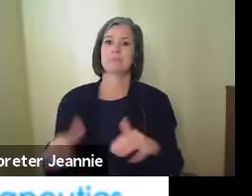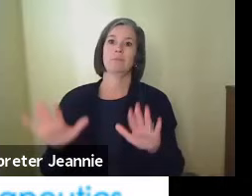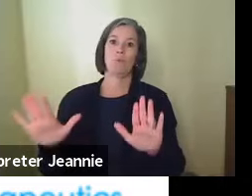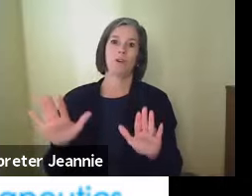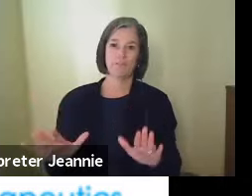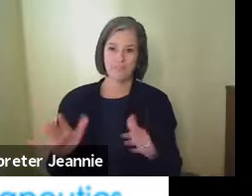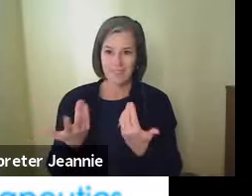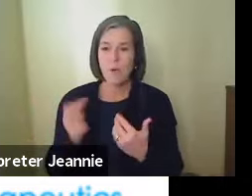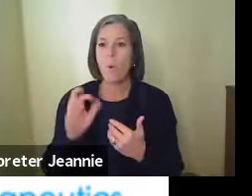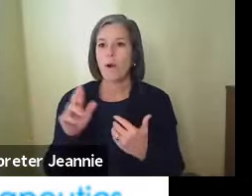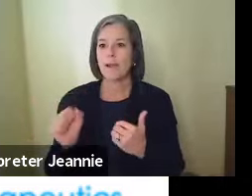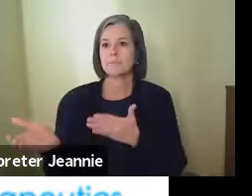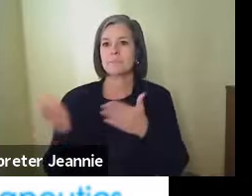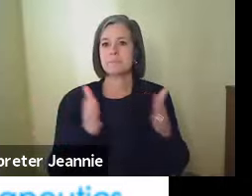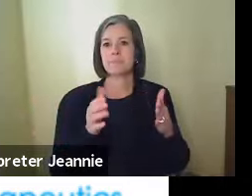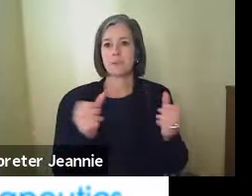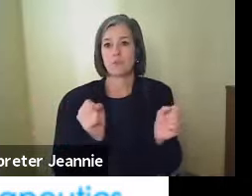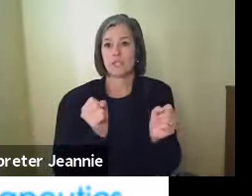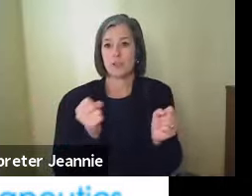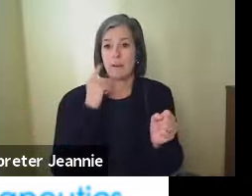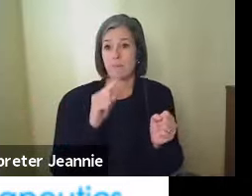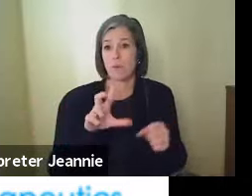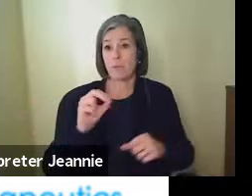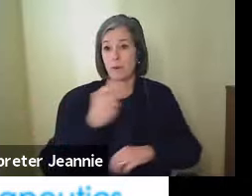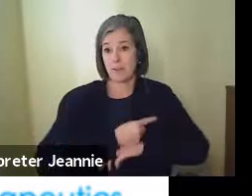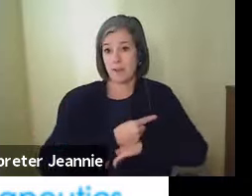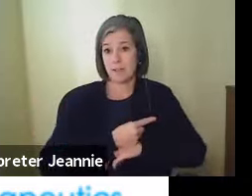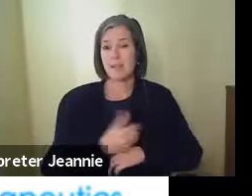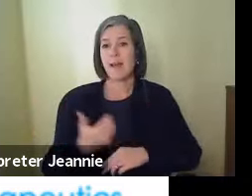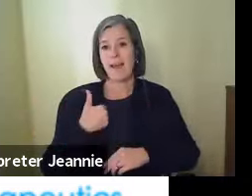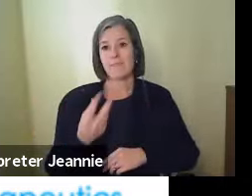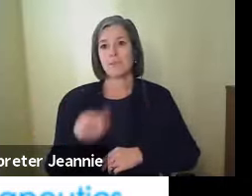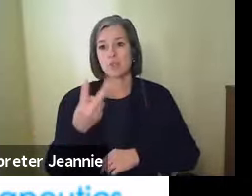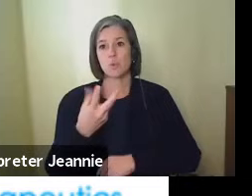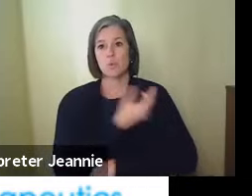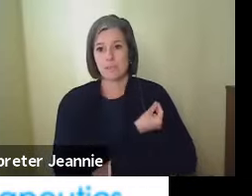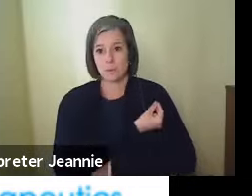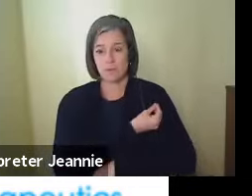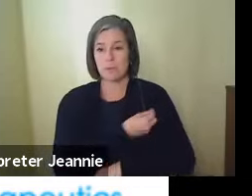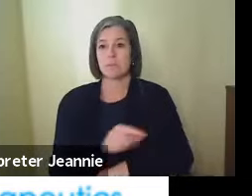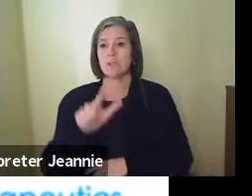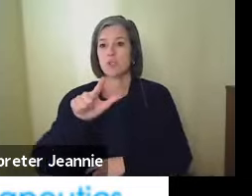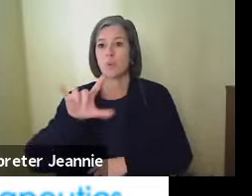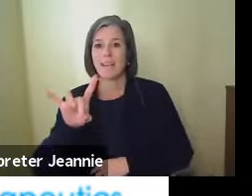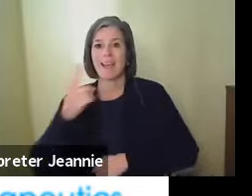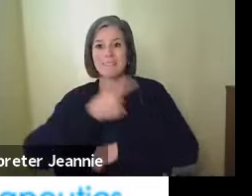be stored in a refrigerator for 30 days. There are two doses 28 days apart. It's a different schedule than the Pfizer.